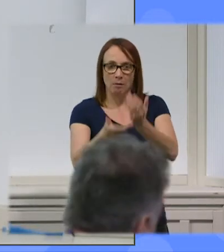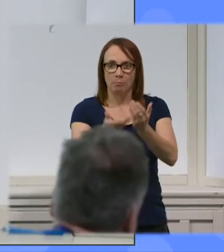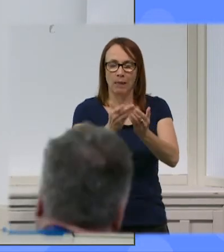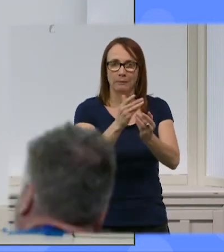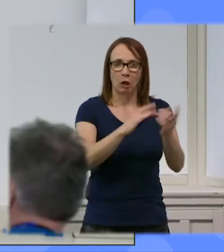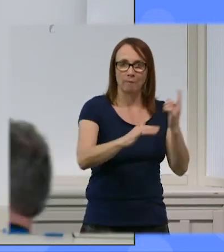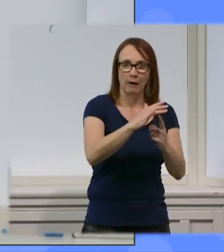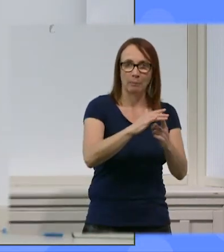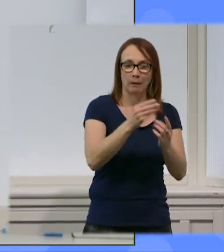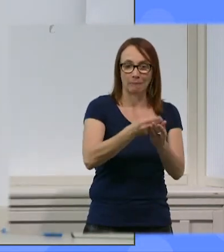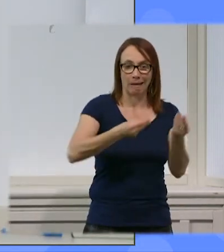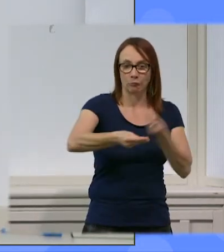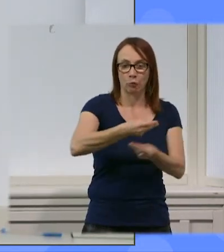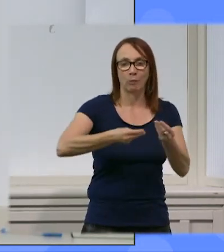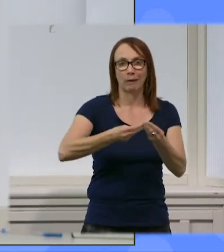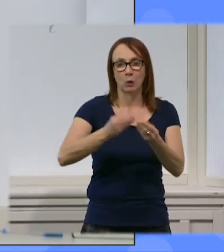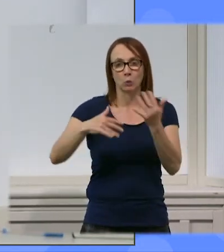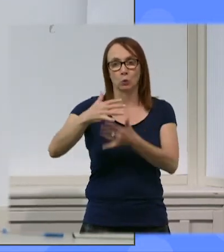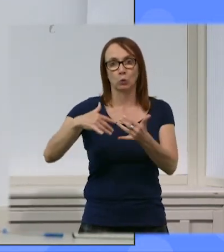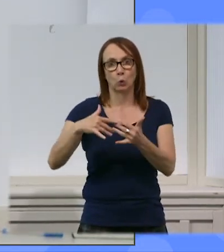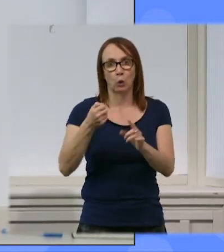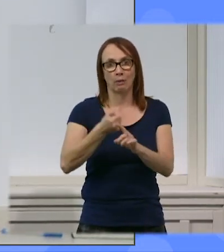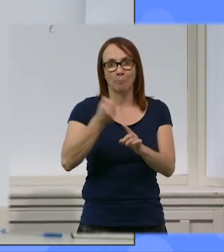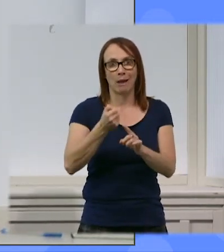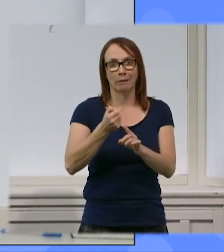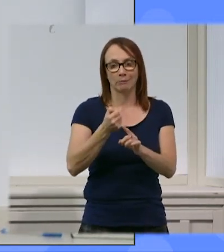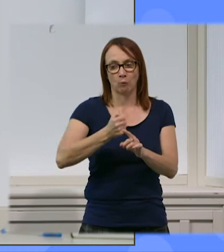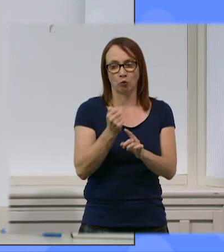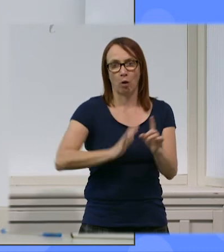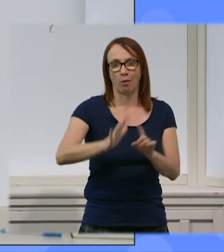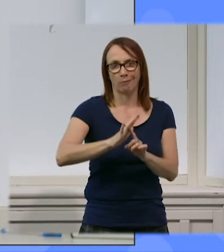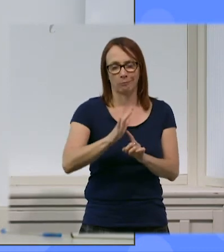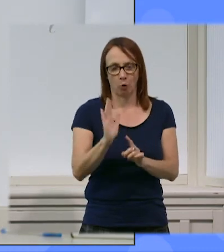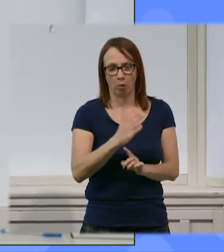social impacts for the good of the country and its citizens and as you know